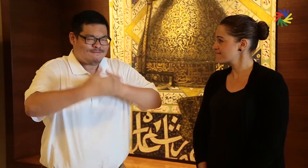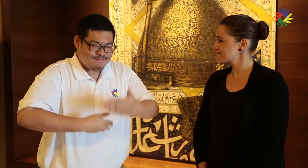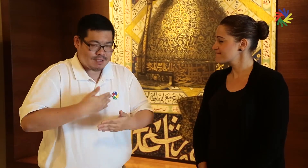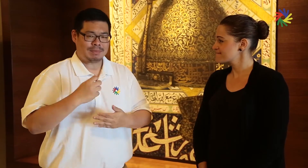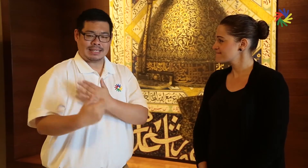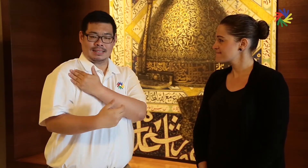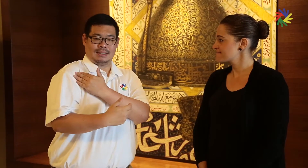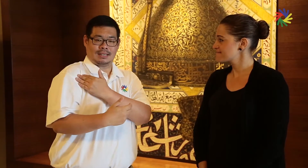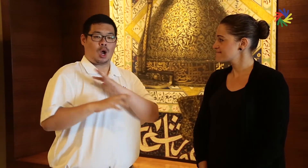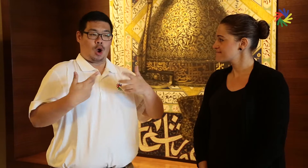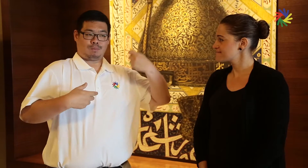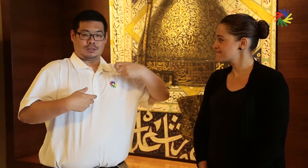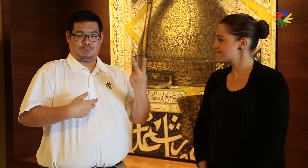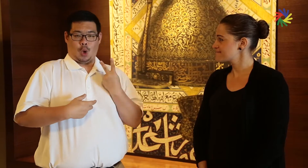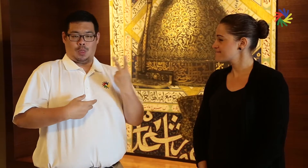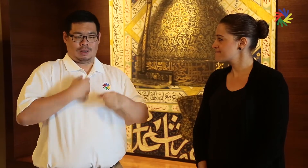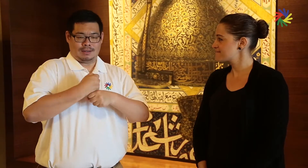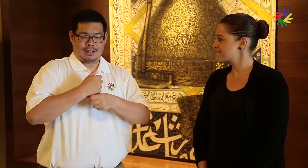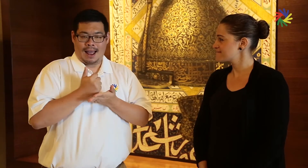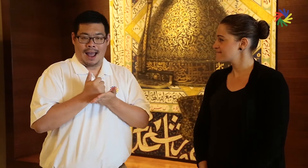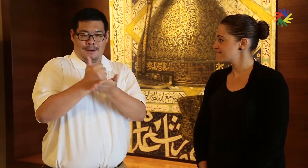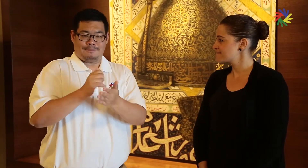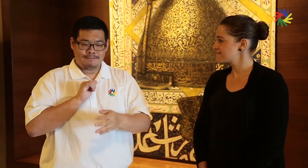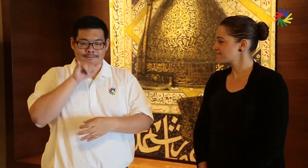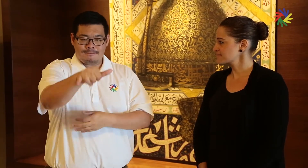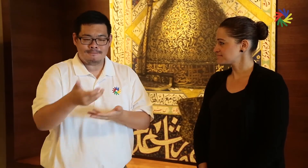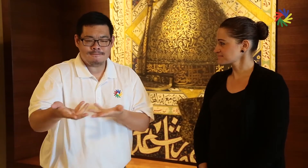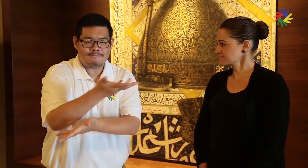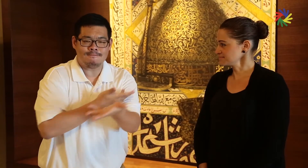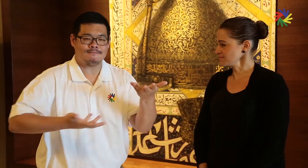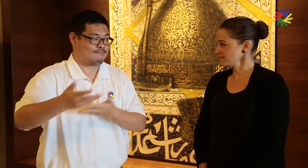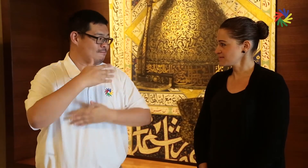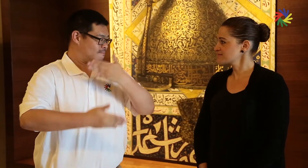working with the organizing committee to make sure